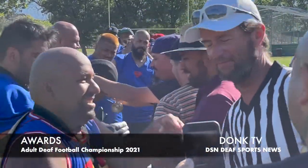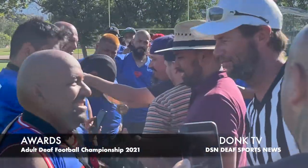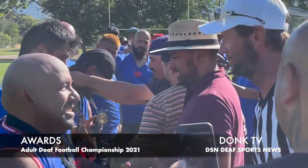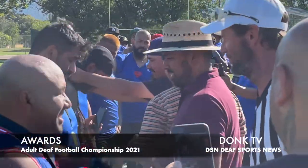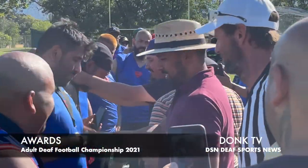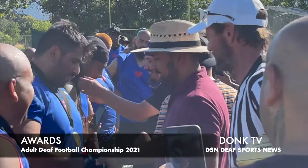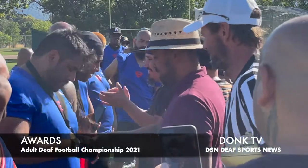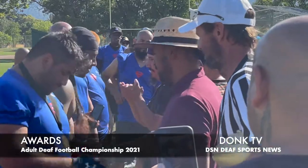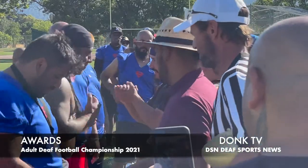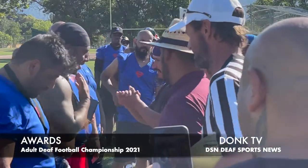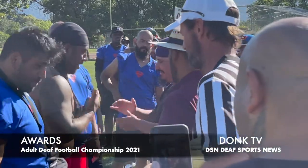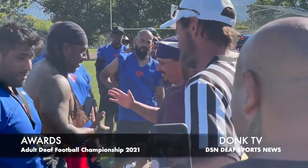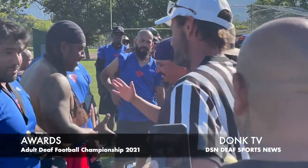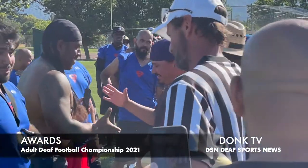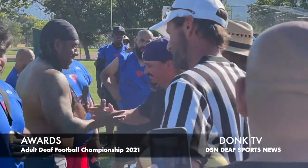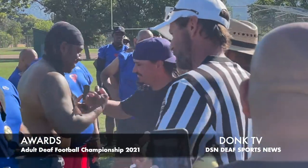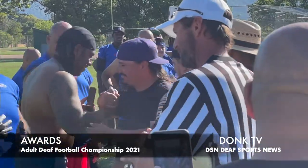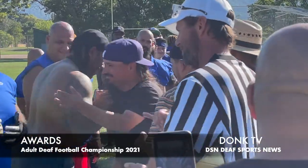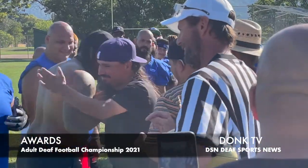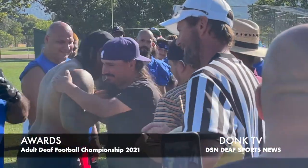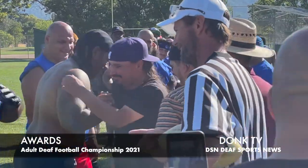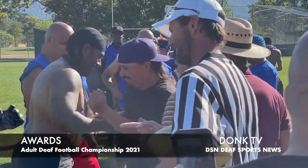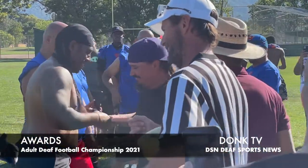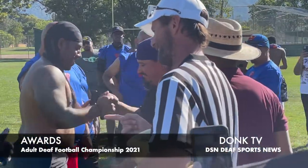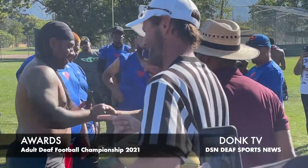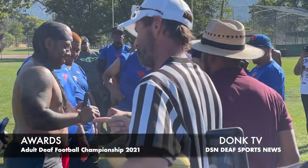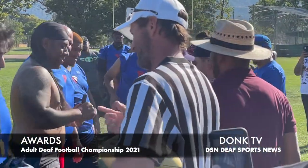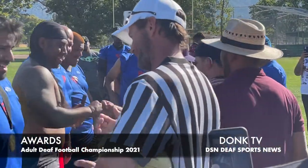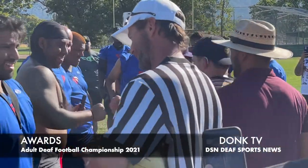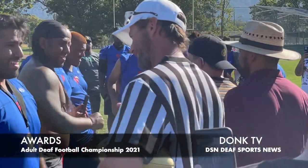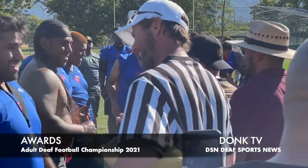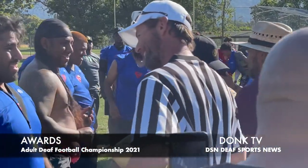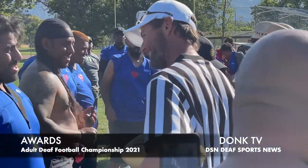congratulations